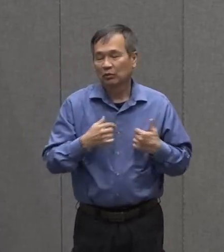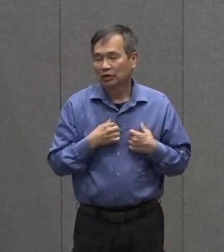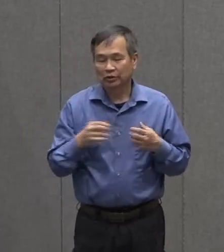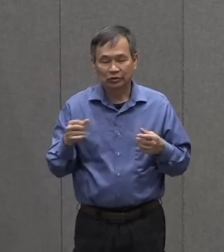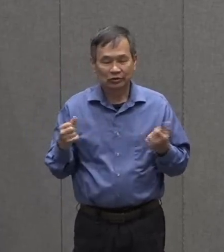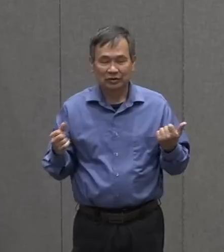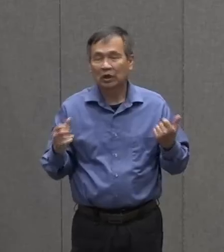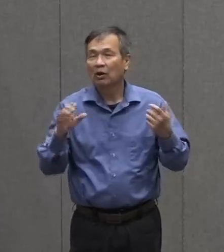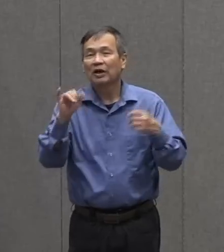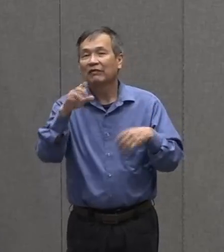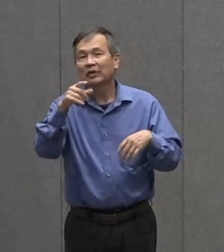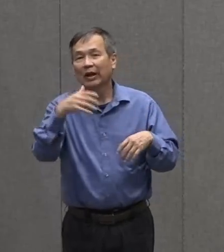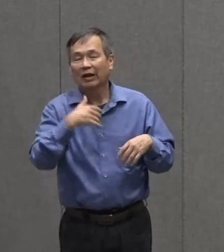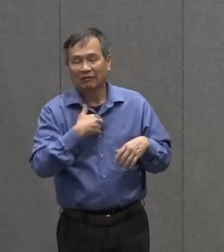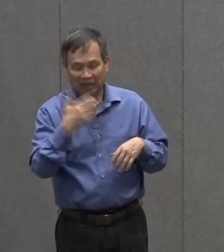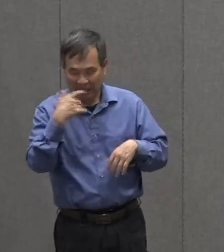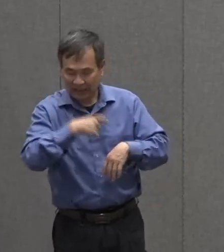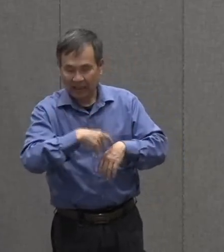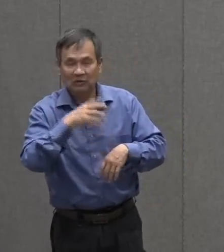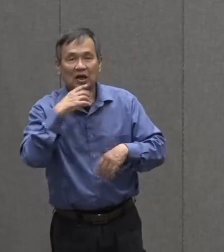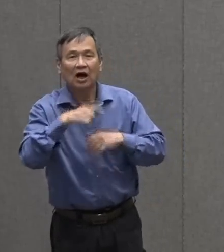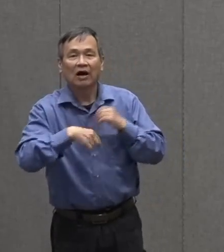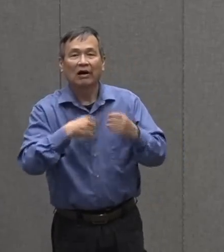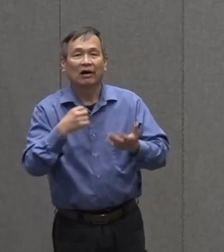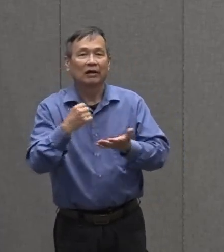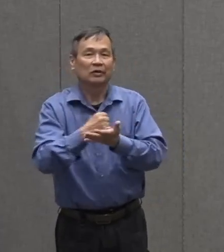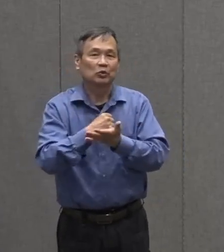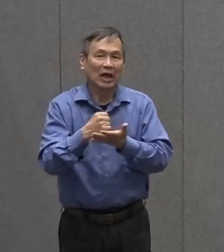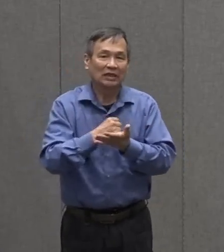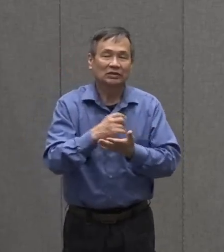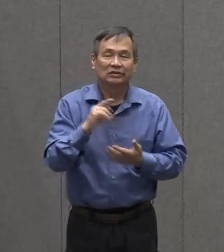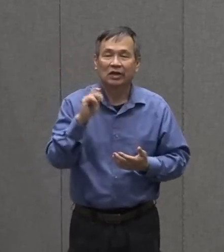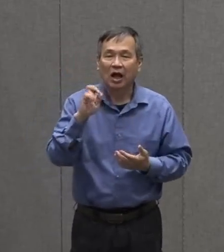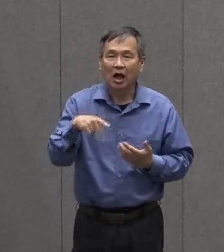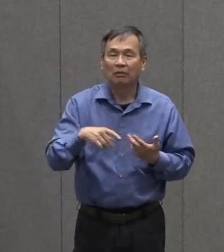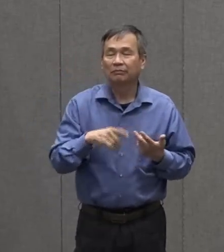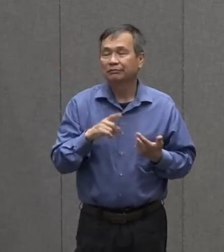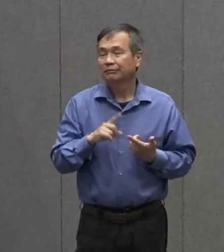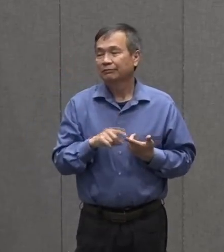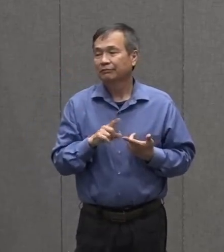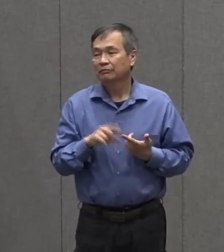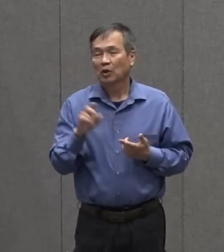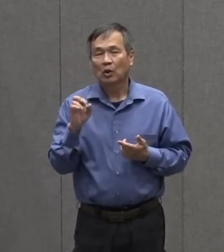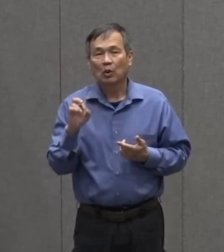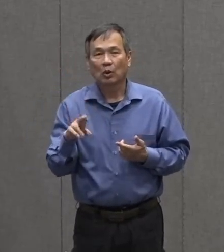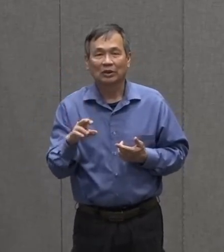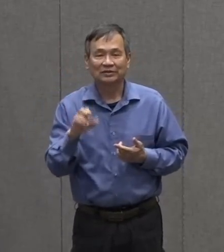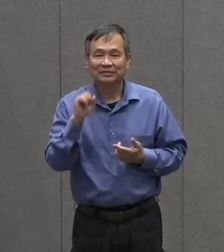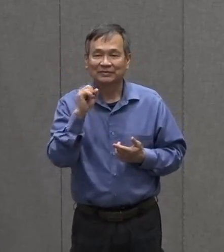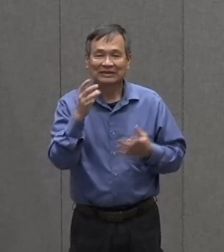Like if you had last time we had talked about razor tops or stickers, little stickers.